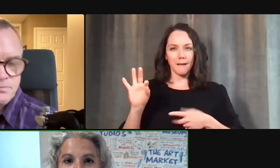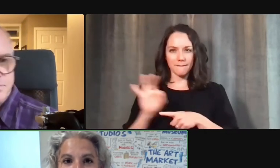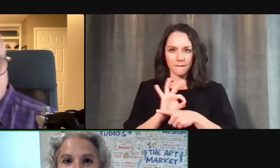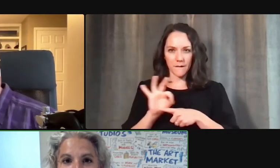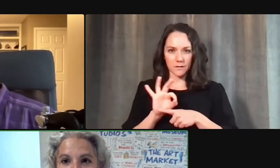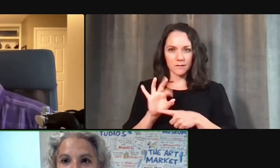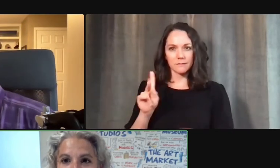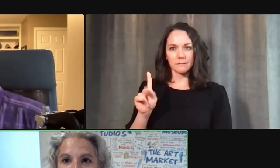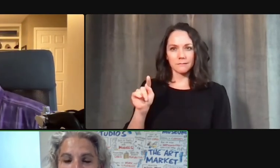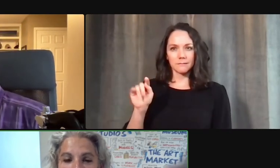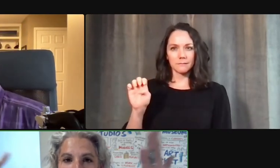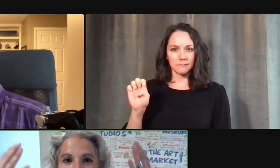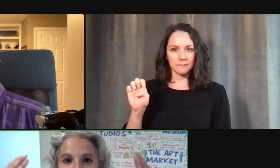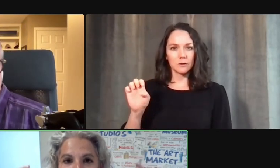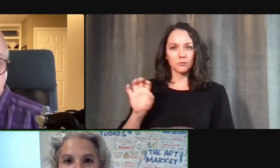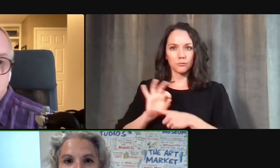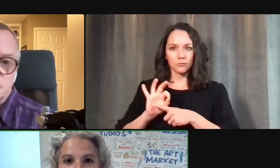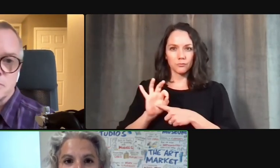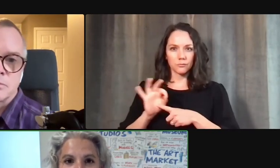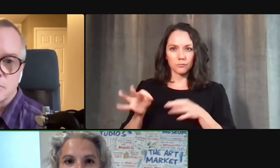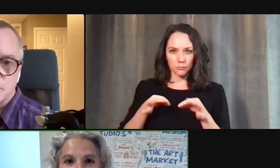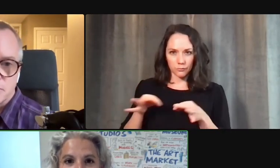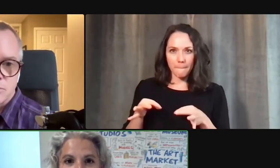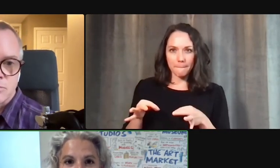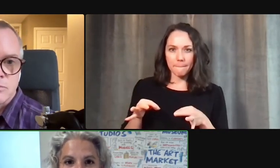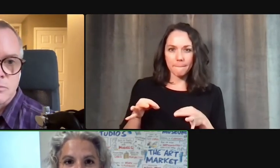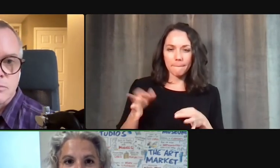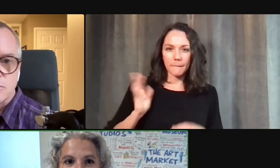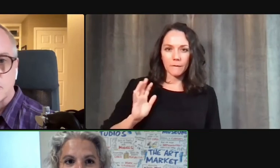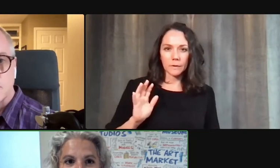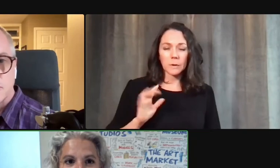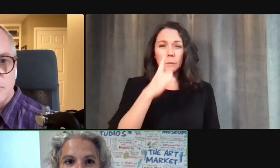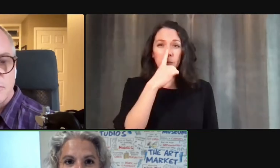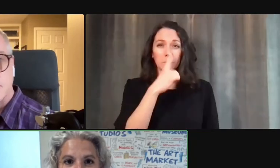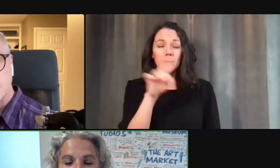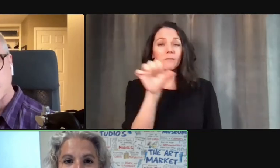If I could ask our other panelists to join us on the screen.